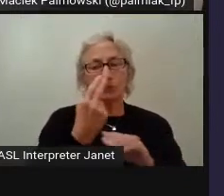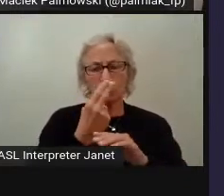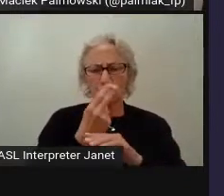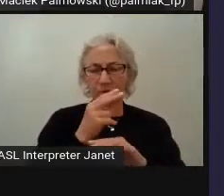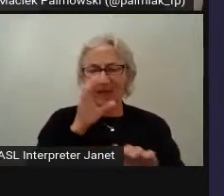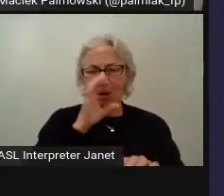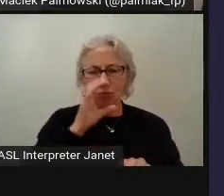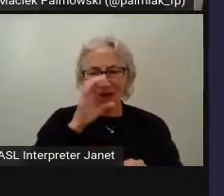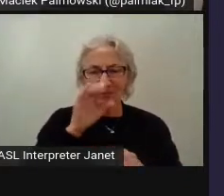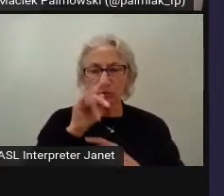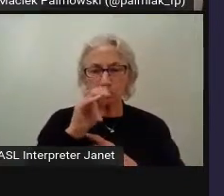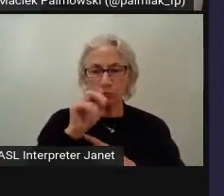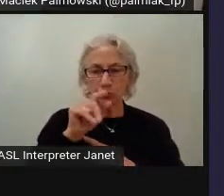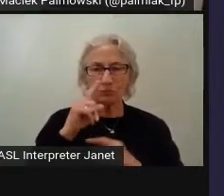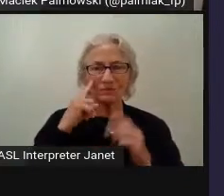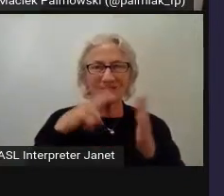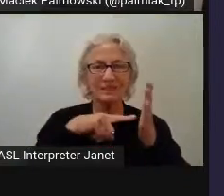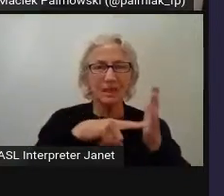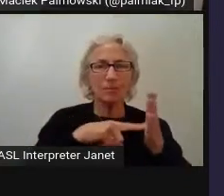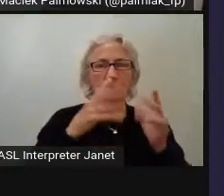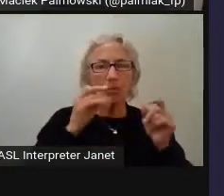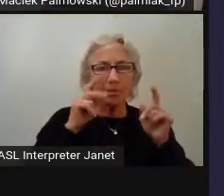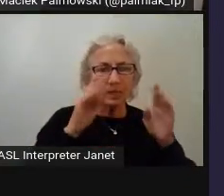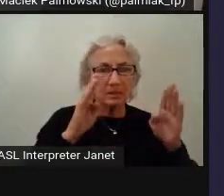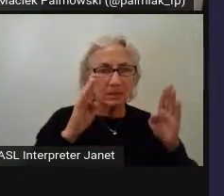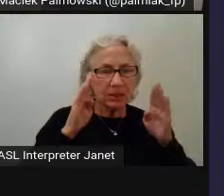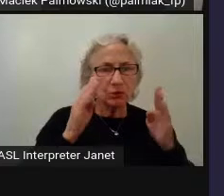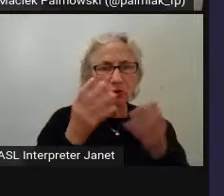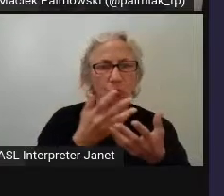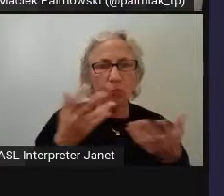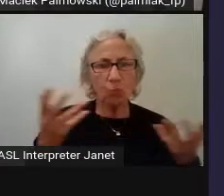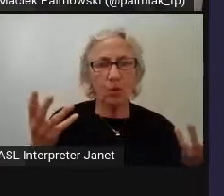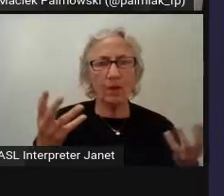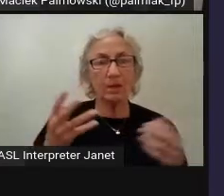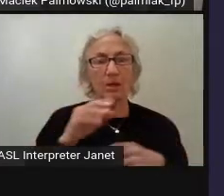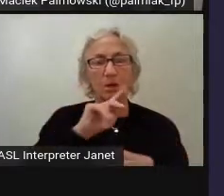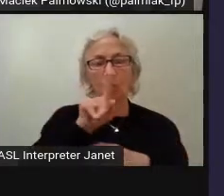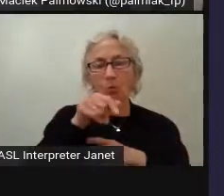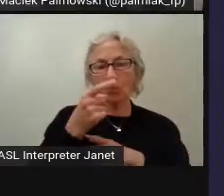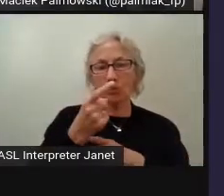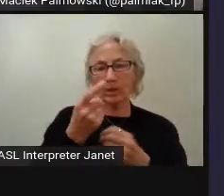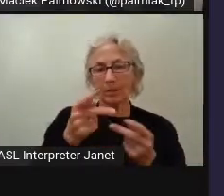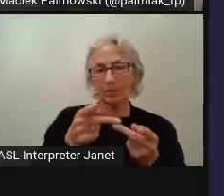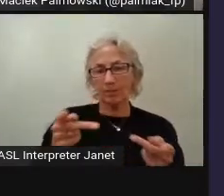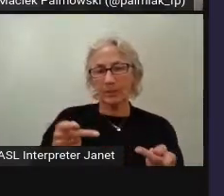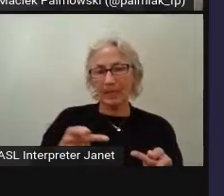pushing to production is correct and that no one skipped something. Also when we are using a browser tool in most cases